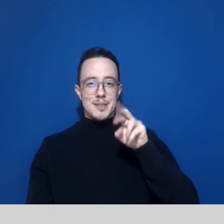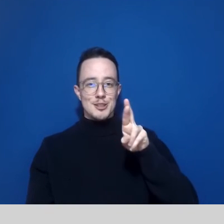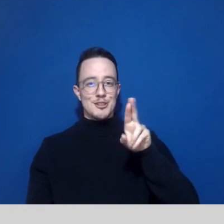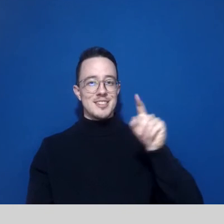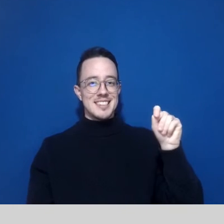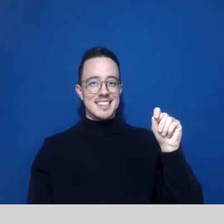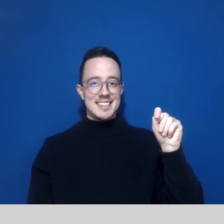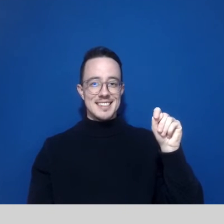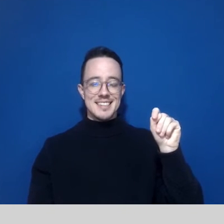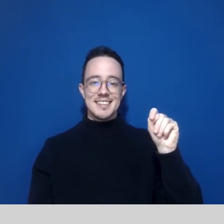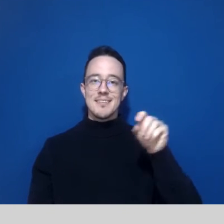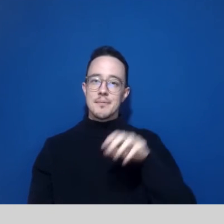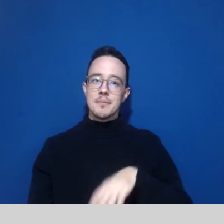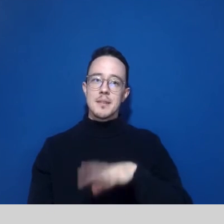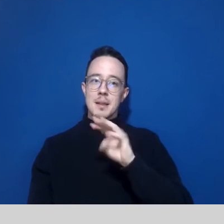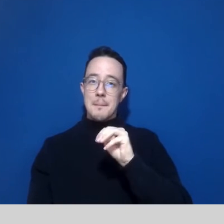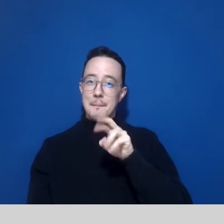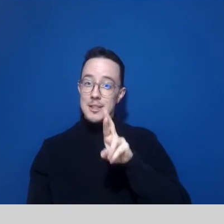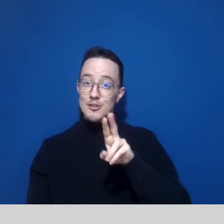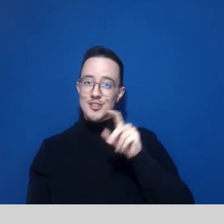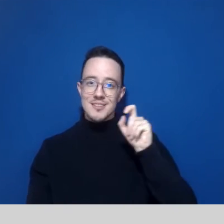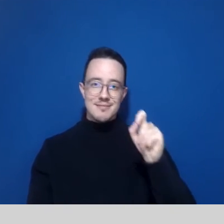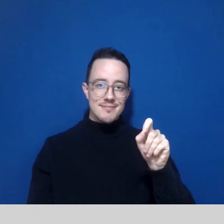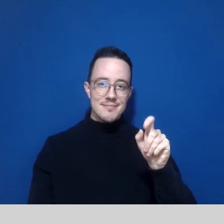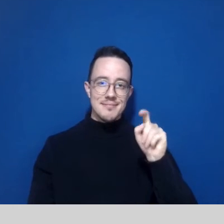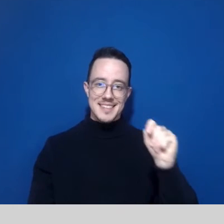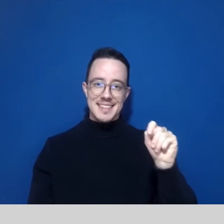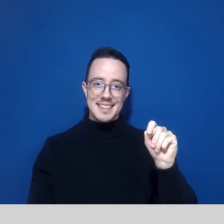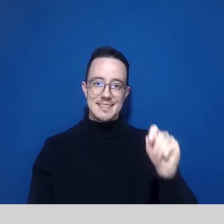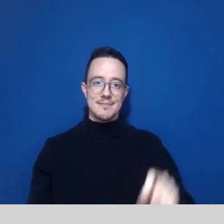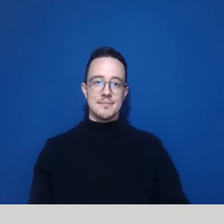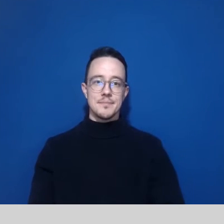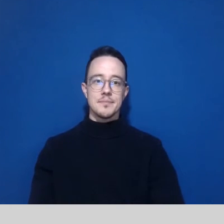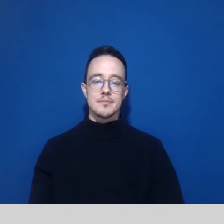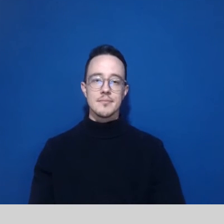So, for example Mr. T. First name Mr., Middle name period, last name T.